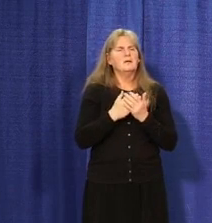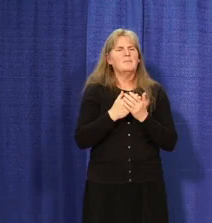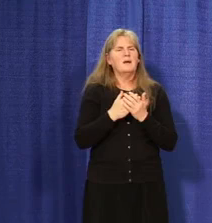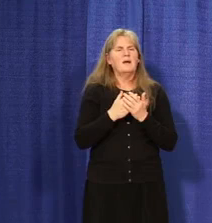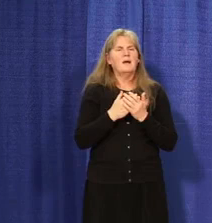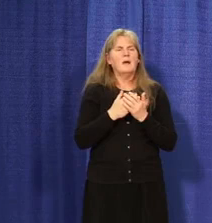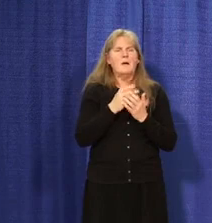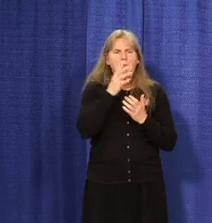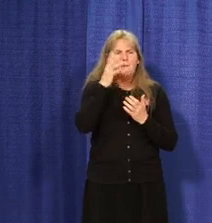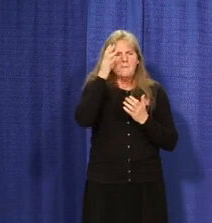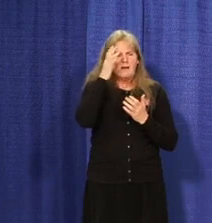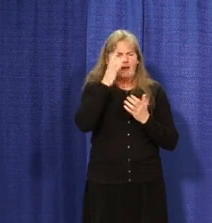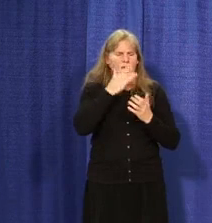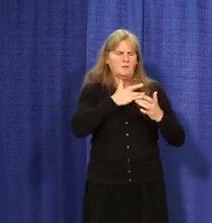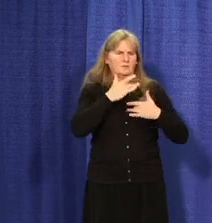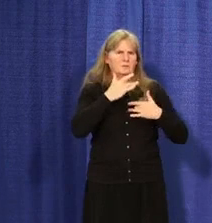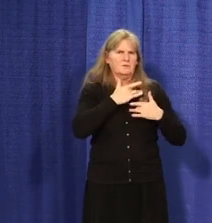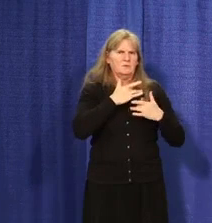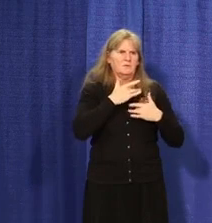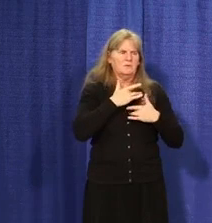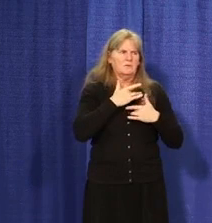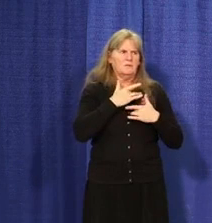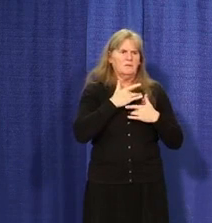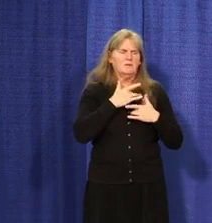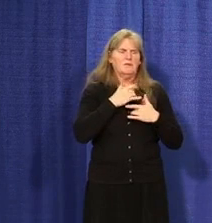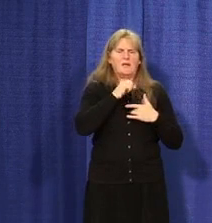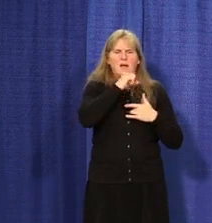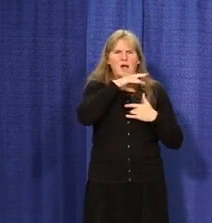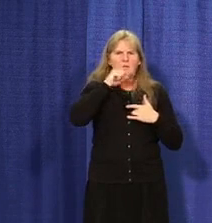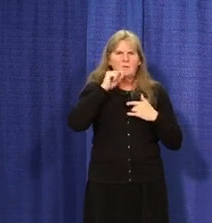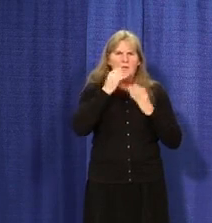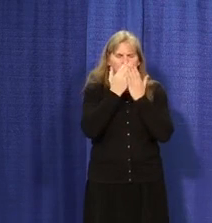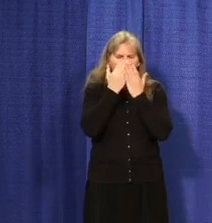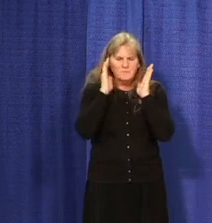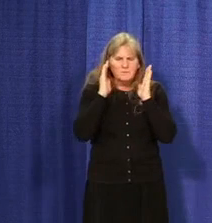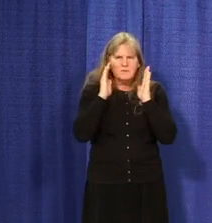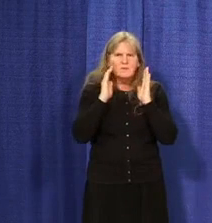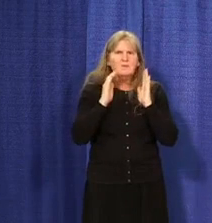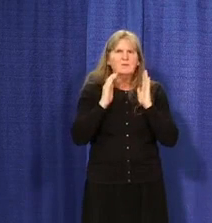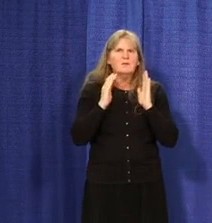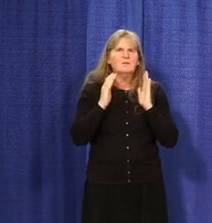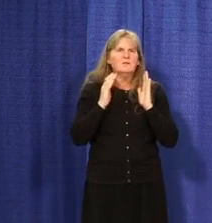restrictions, why not be really save around Halloween versus allowing trick-or-treating to go